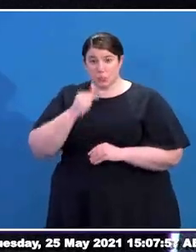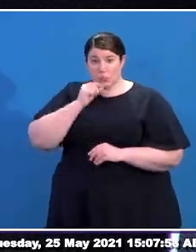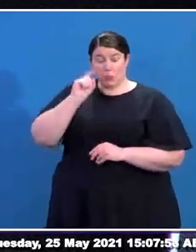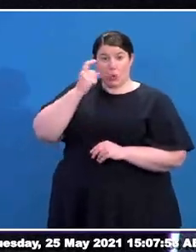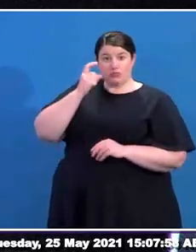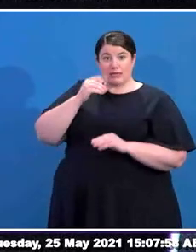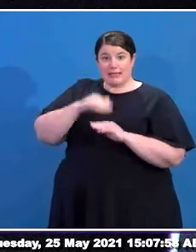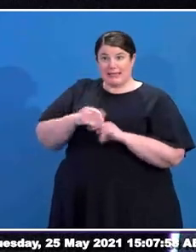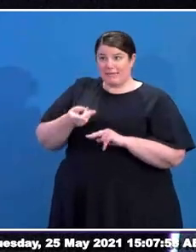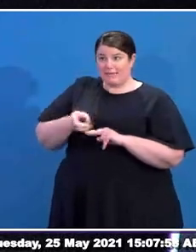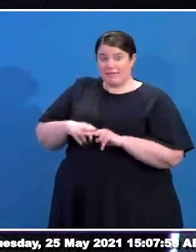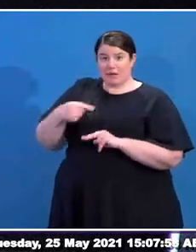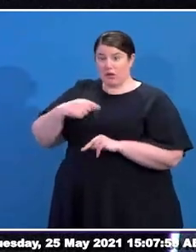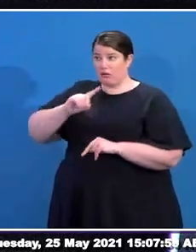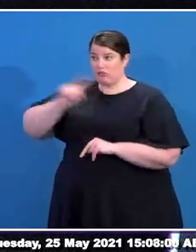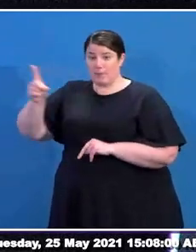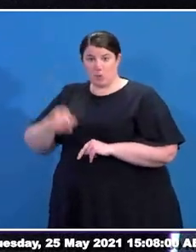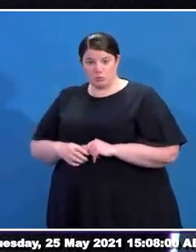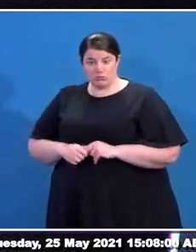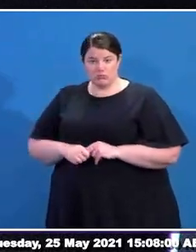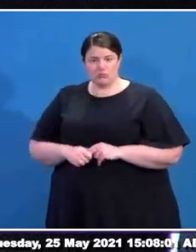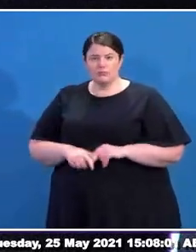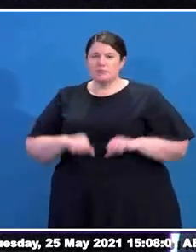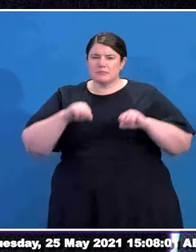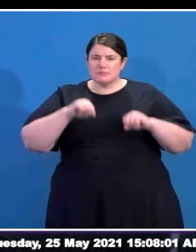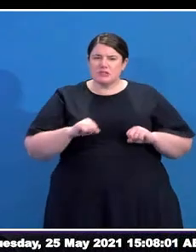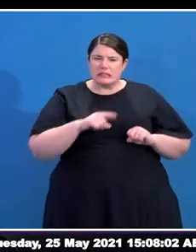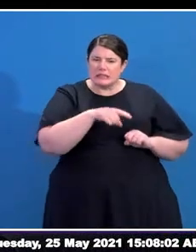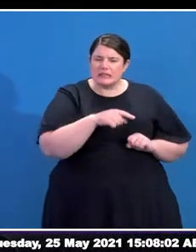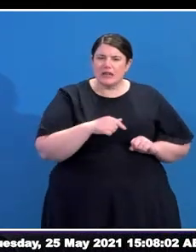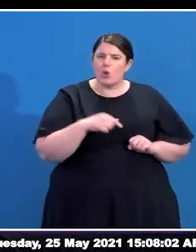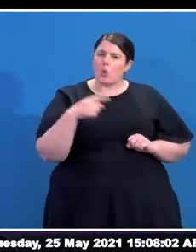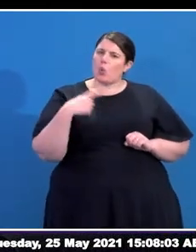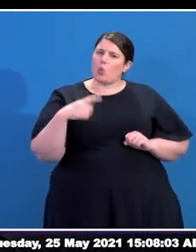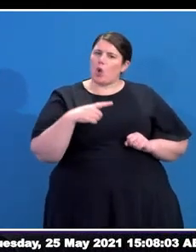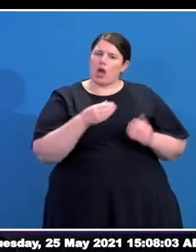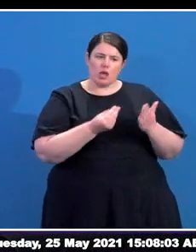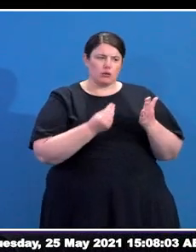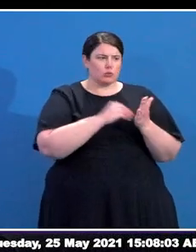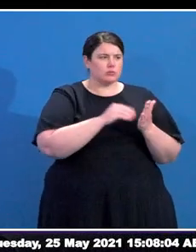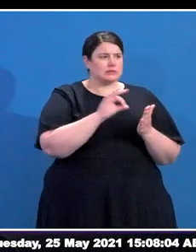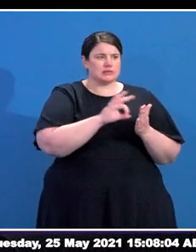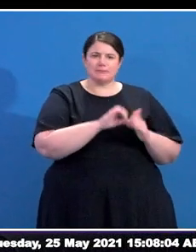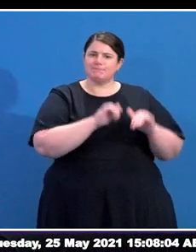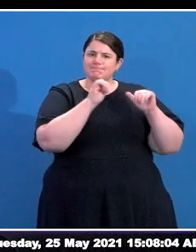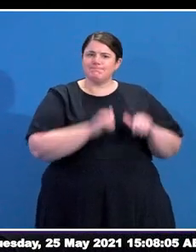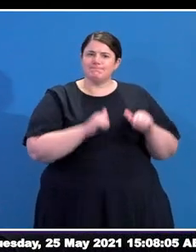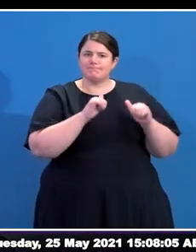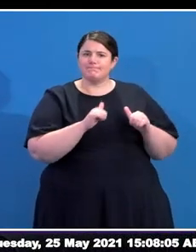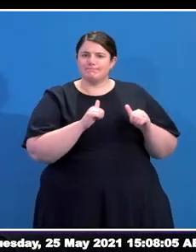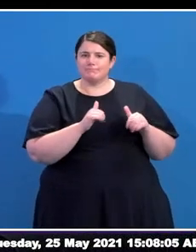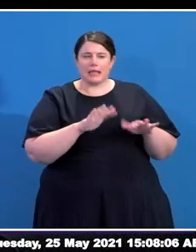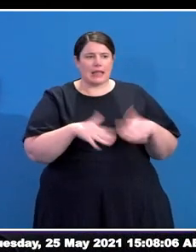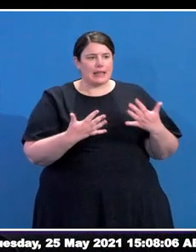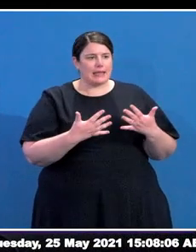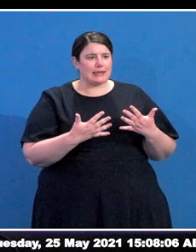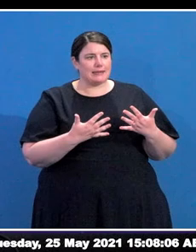Why, if I may ask, did you not make any finding about the attitudes